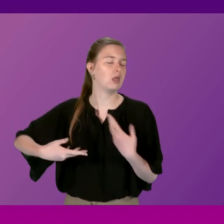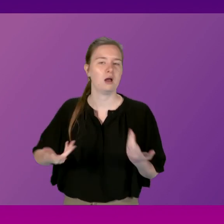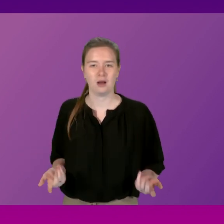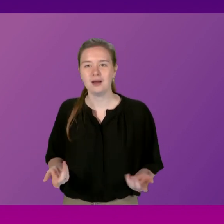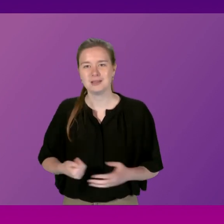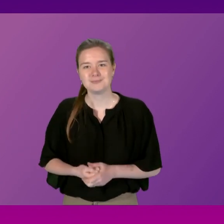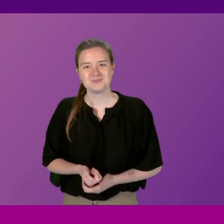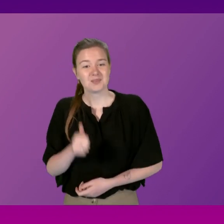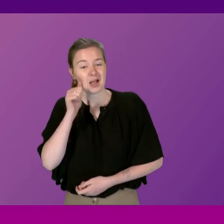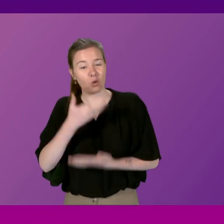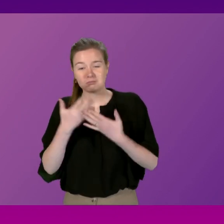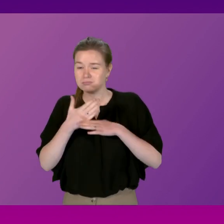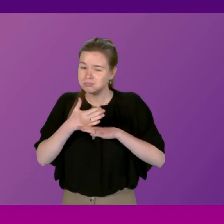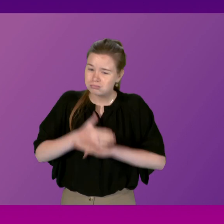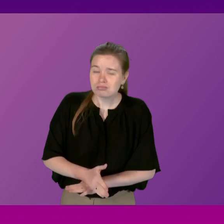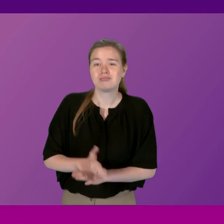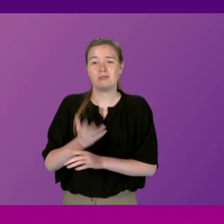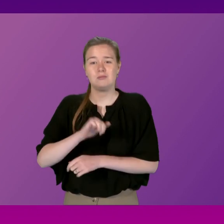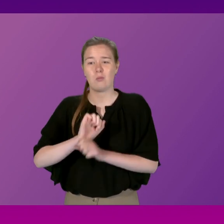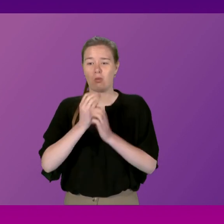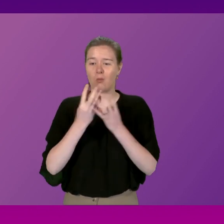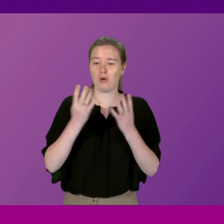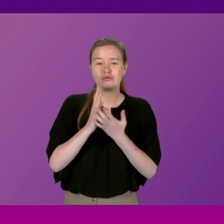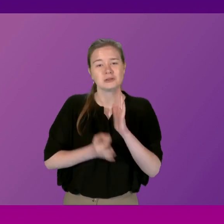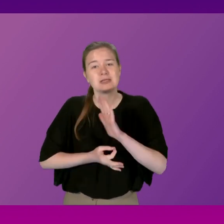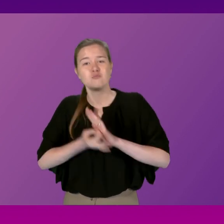I know how much work is needed across the board not just to improve the visible and